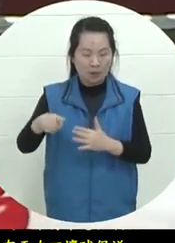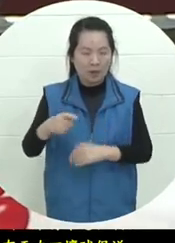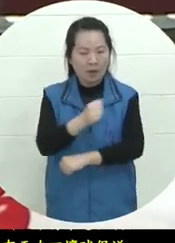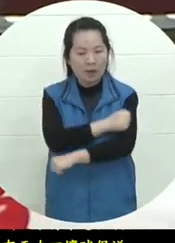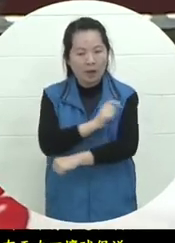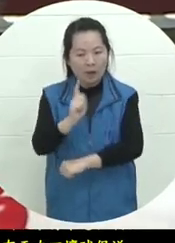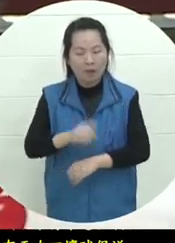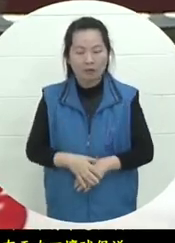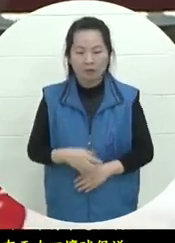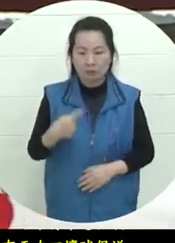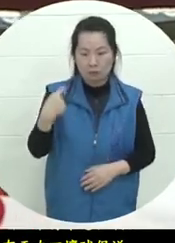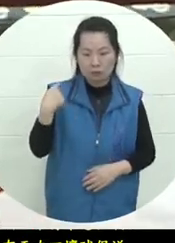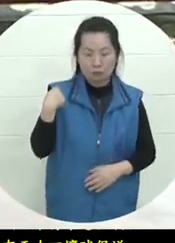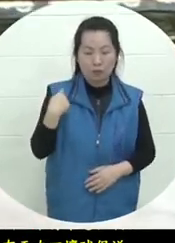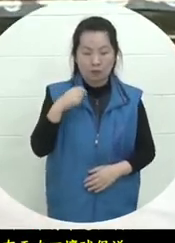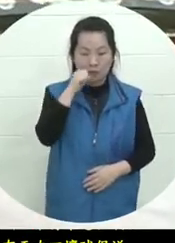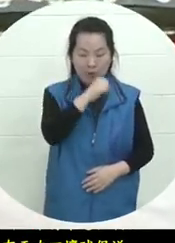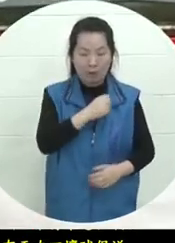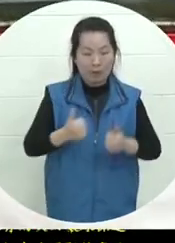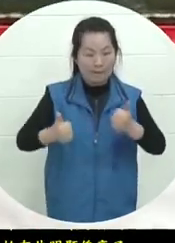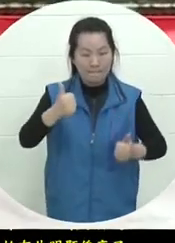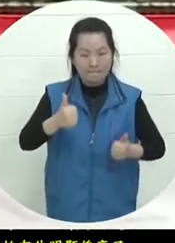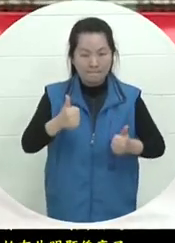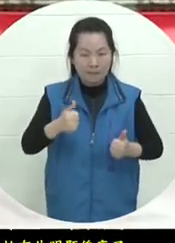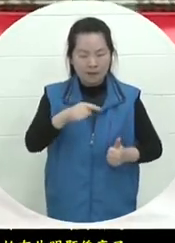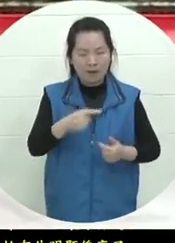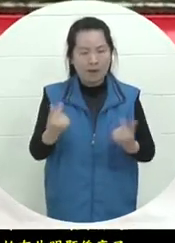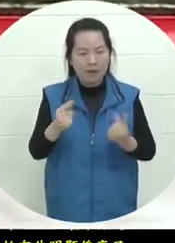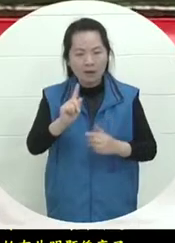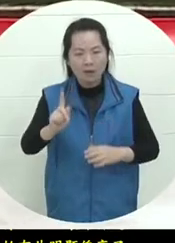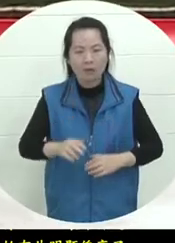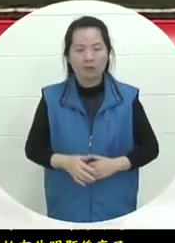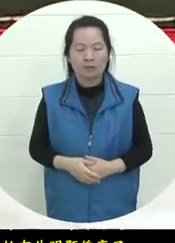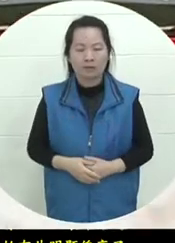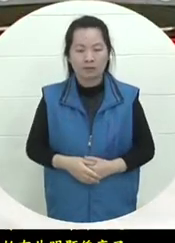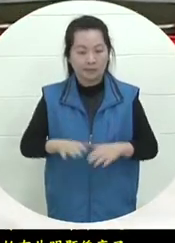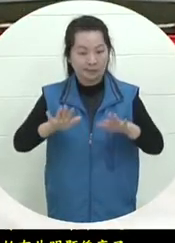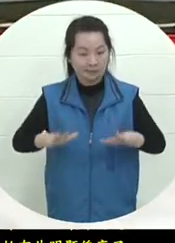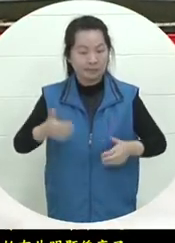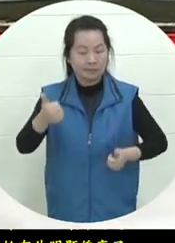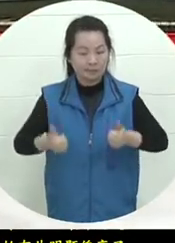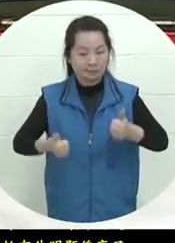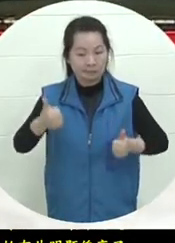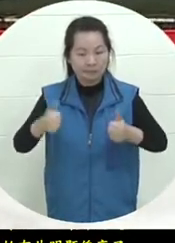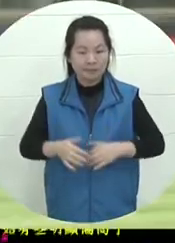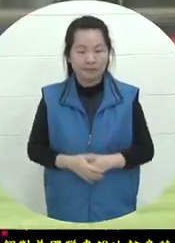is the match with the Chinese team yesterday. That kind of similarity is because this game still has 7 rounds.